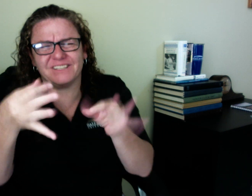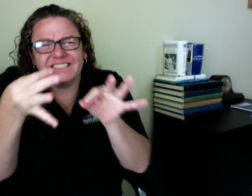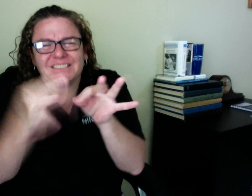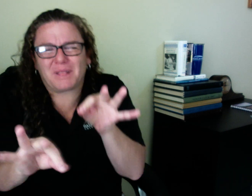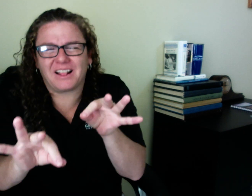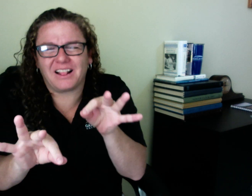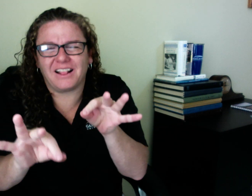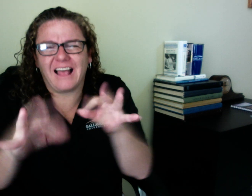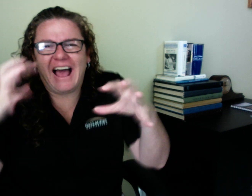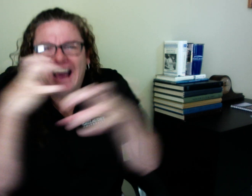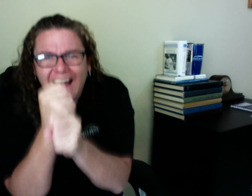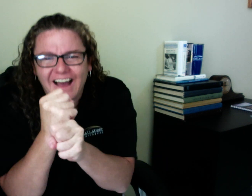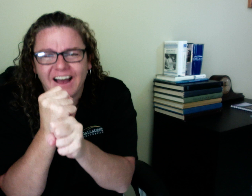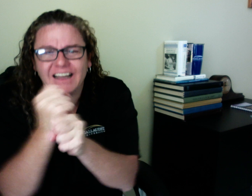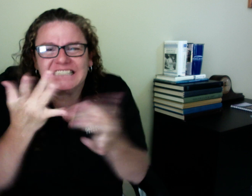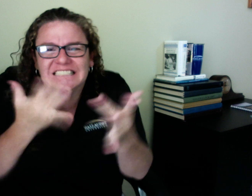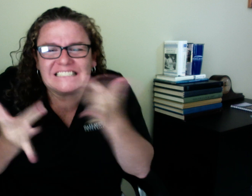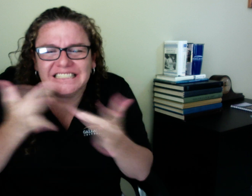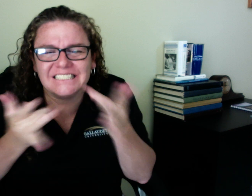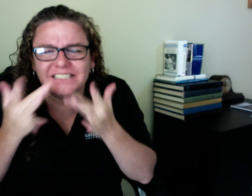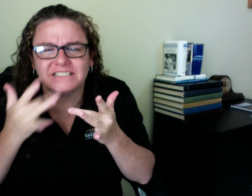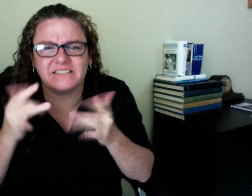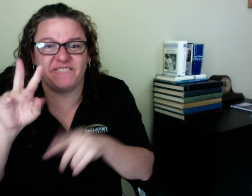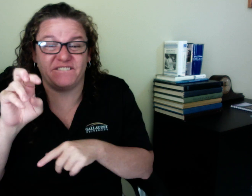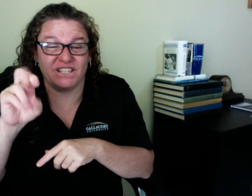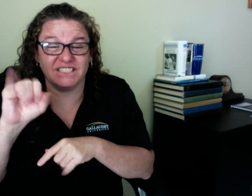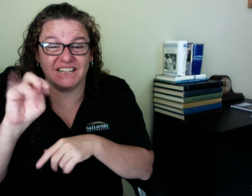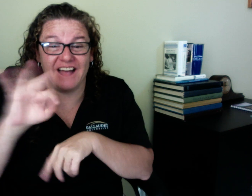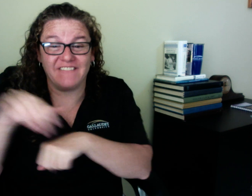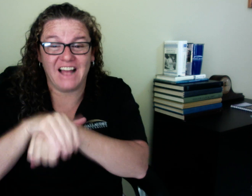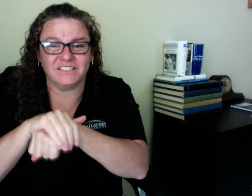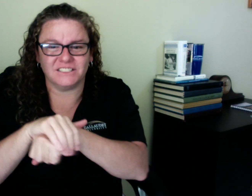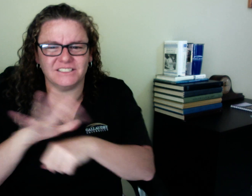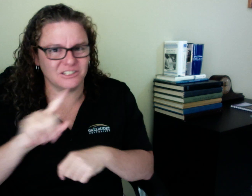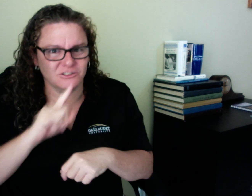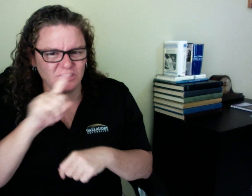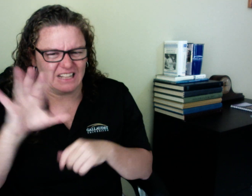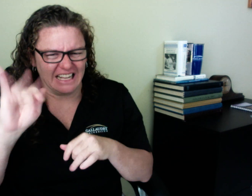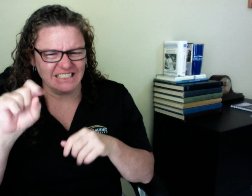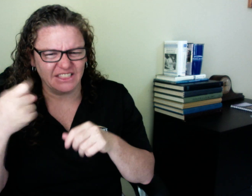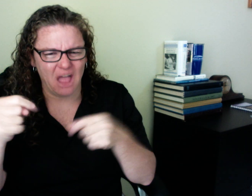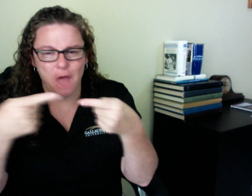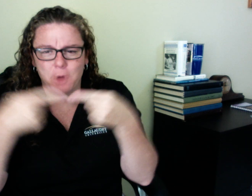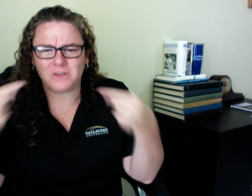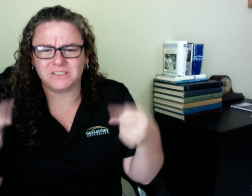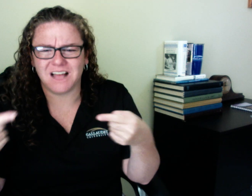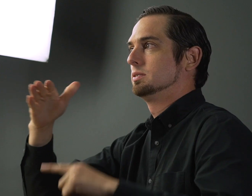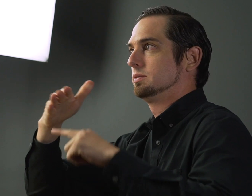and a simplified, summarized, 'good enough' version of English. Really, it's the opposite.